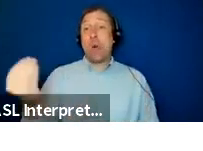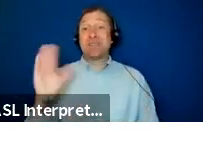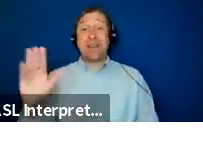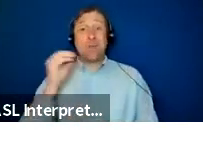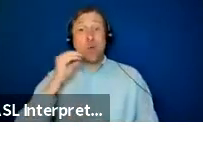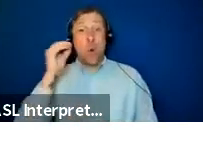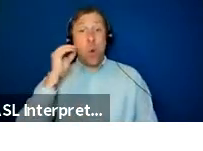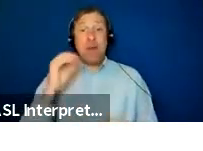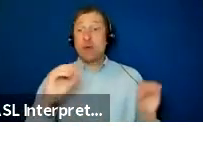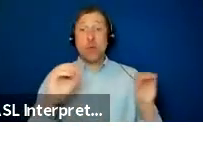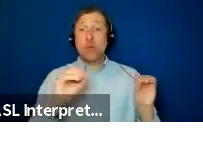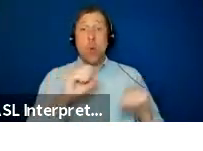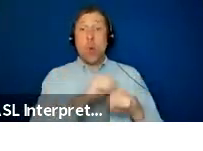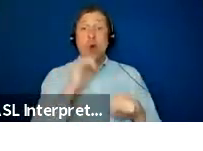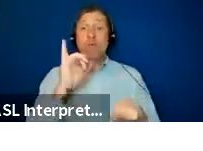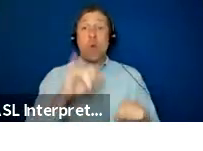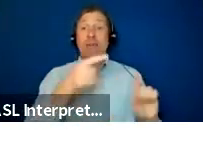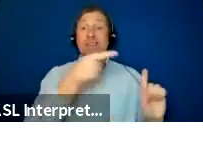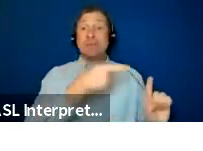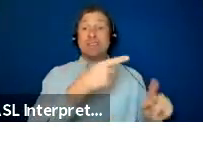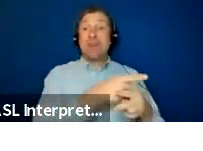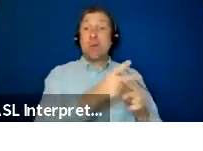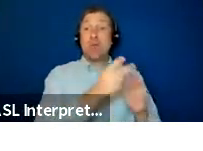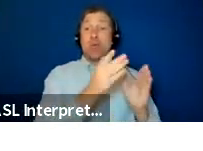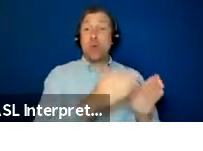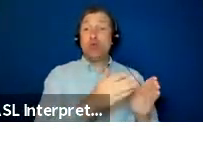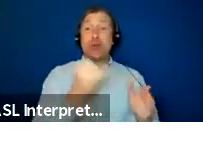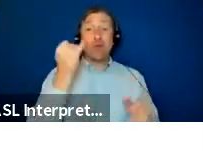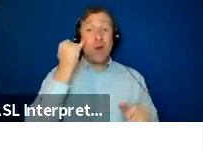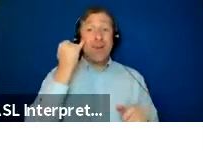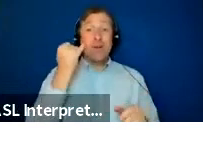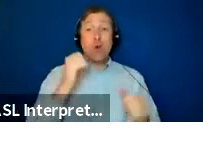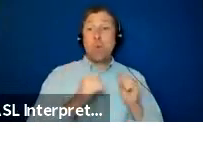any other work for the producer, if you're a performer, other than a background performer, you will be paid